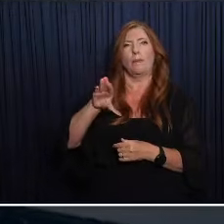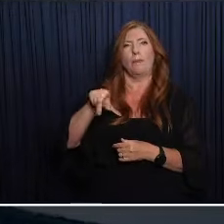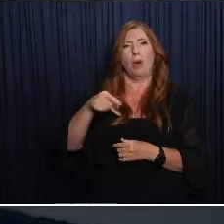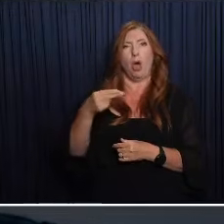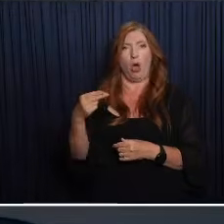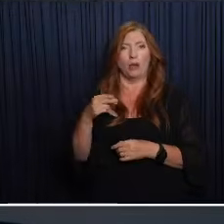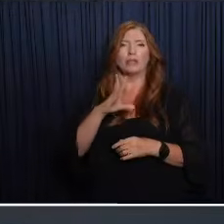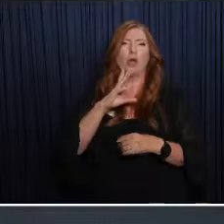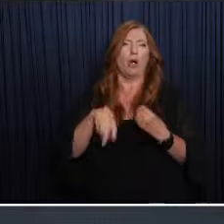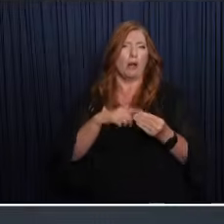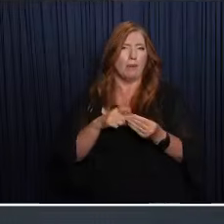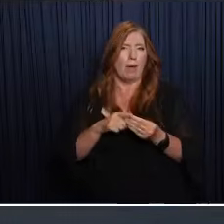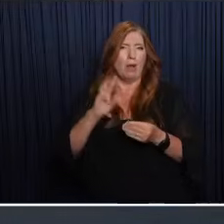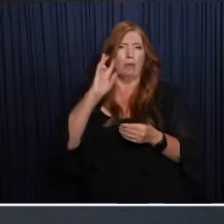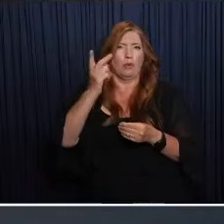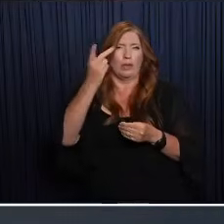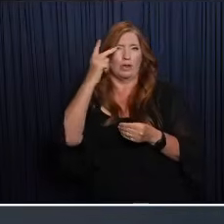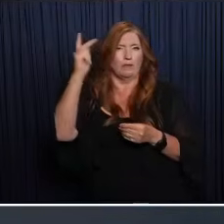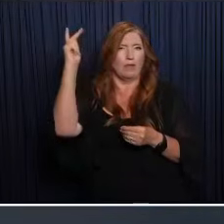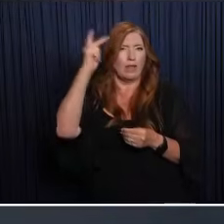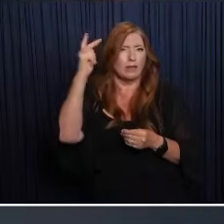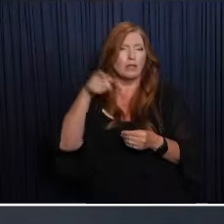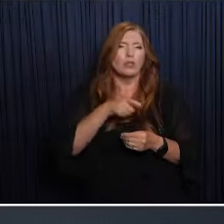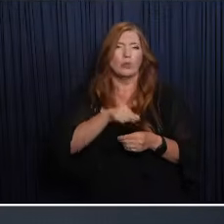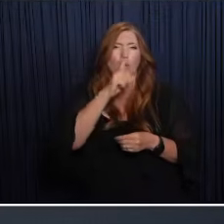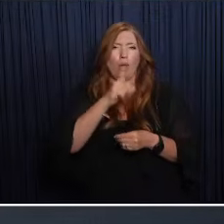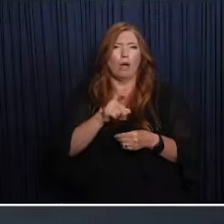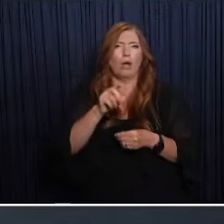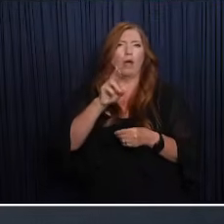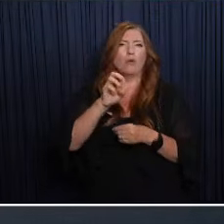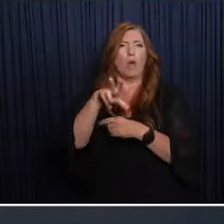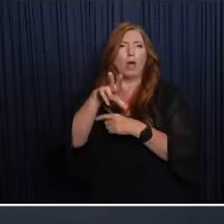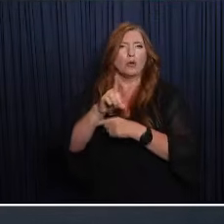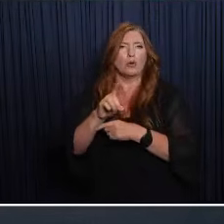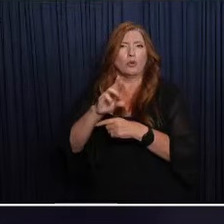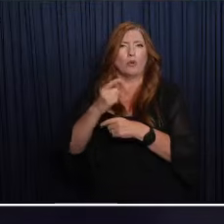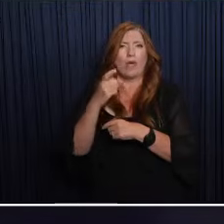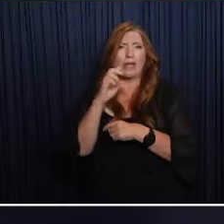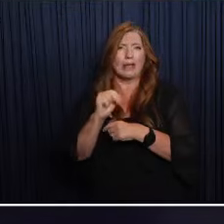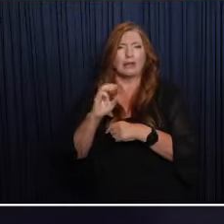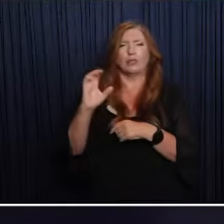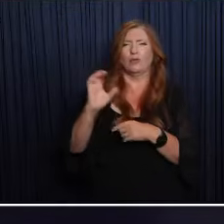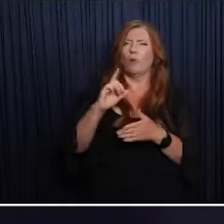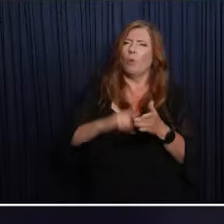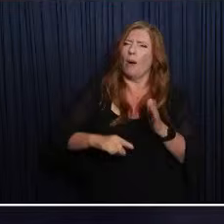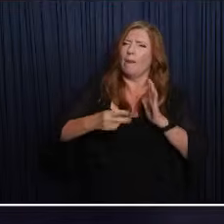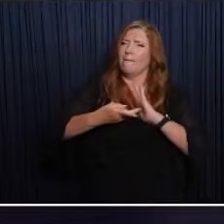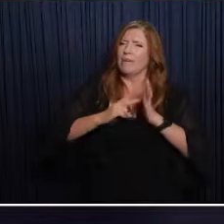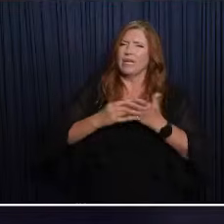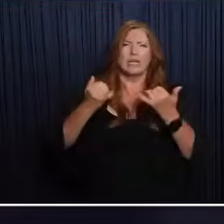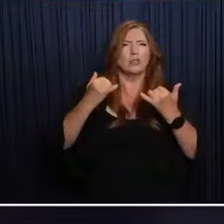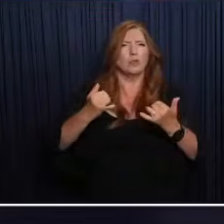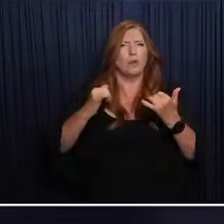MR. TROBOUGH, TWO-MINUTE QUESTION FOR YOU. LET'S TALK POLITICAL PHILOSOPHY. YOU ARE DESCRIBING YOURSELF OF